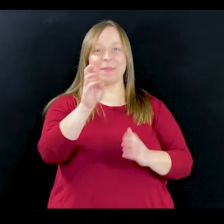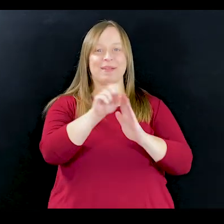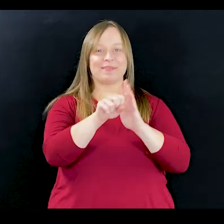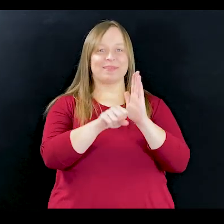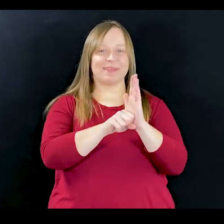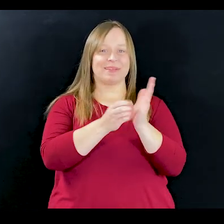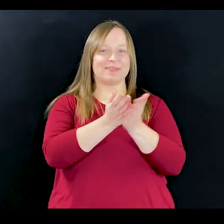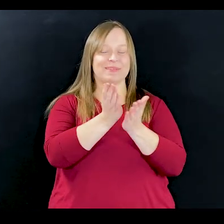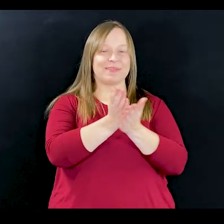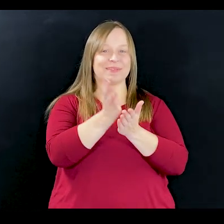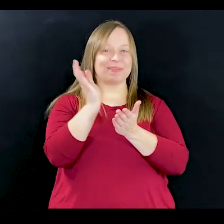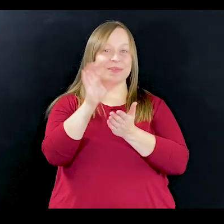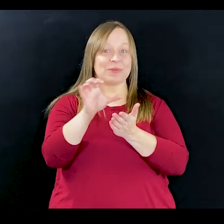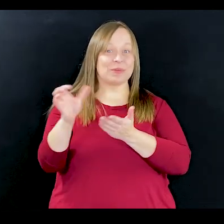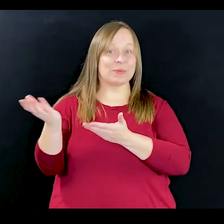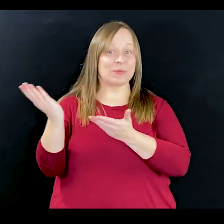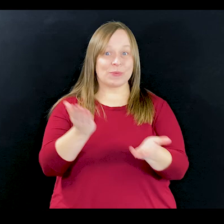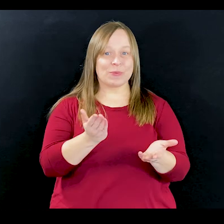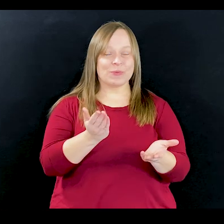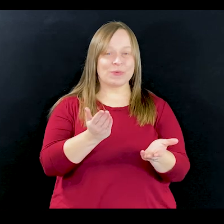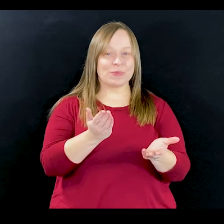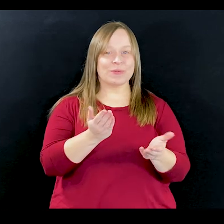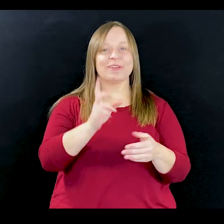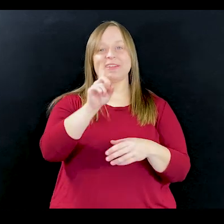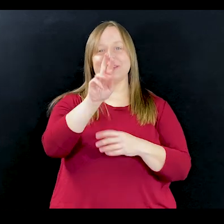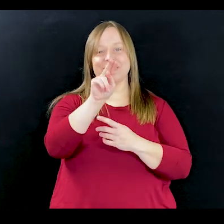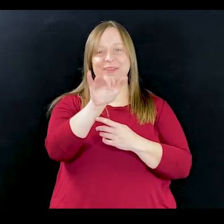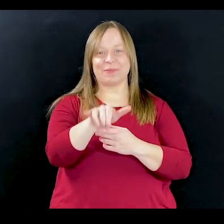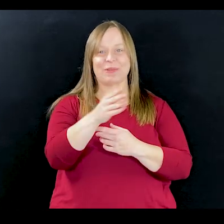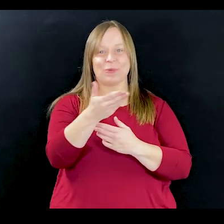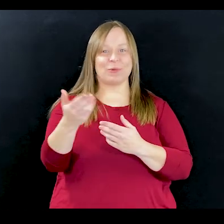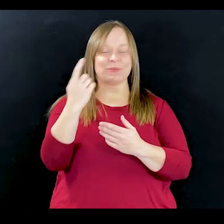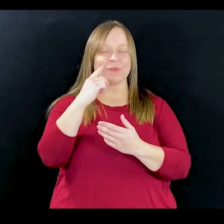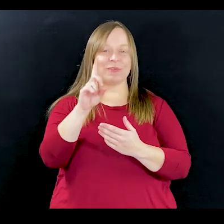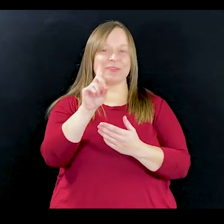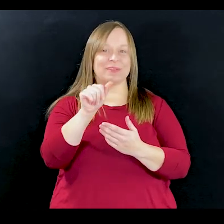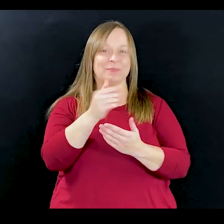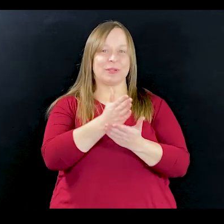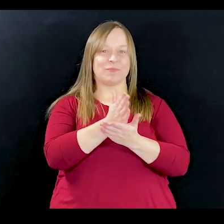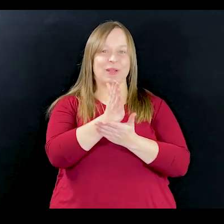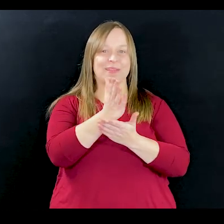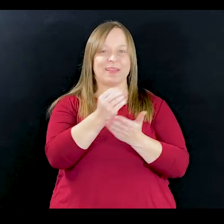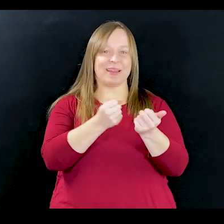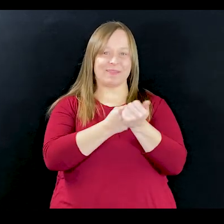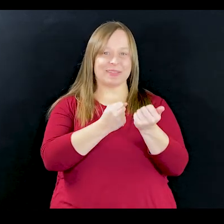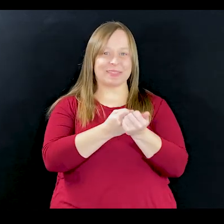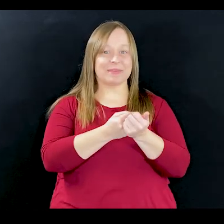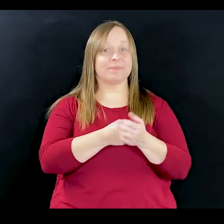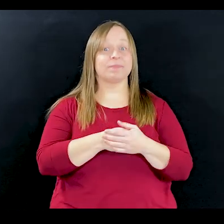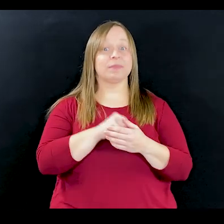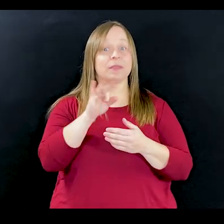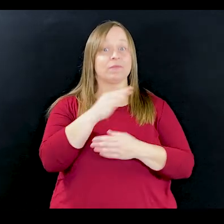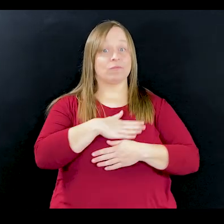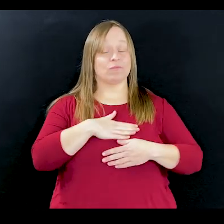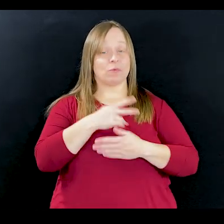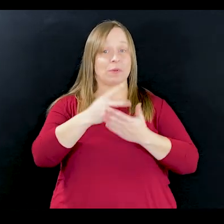Empire State of Rights: Closed Captioned has been brought to you by Disability Rights New York; your source for disability rights and advocacy.